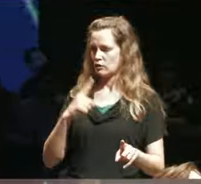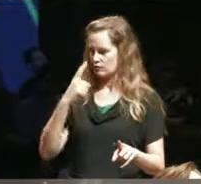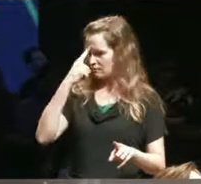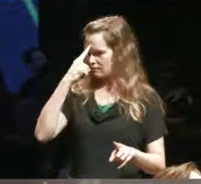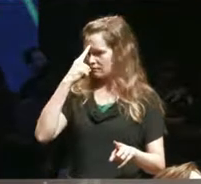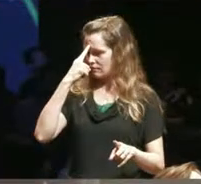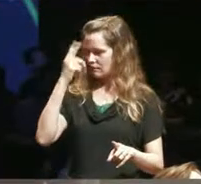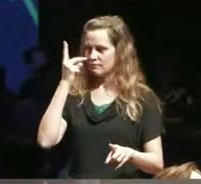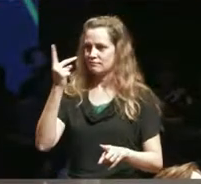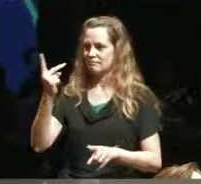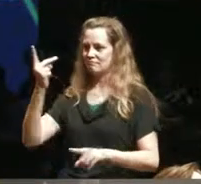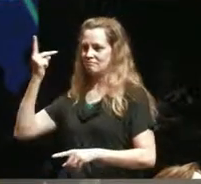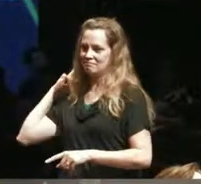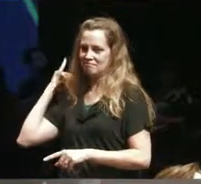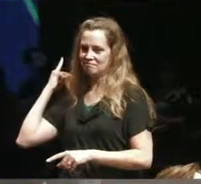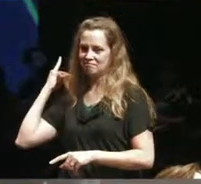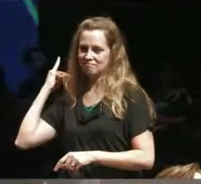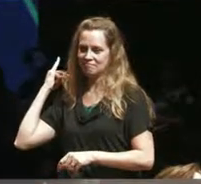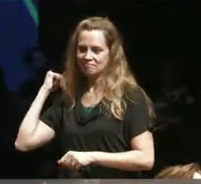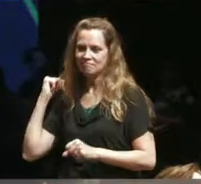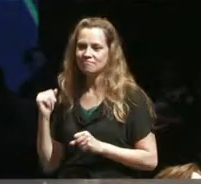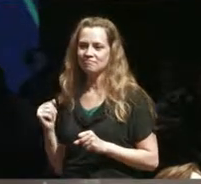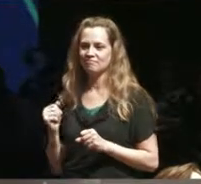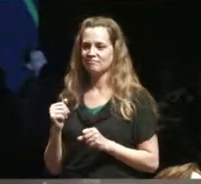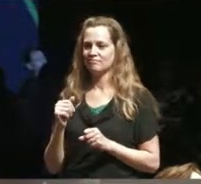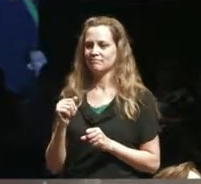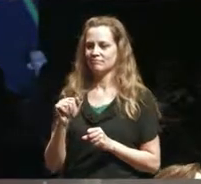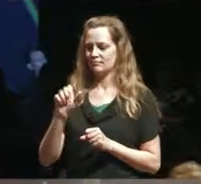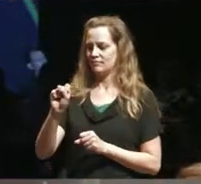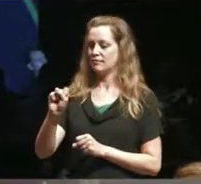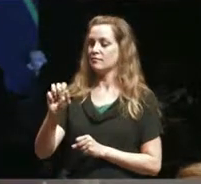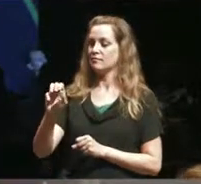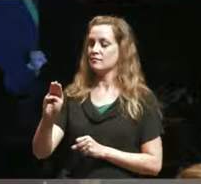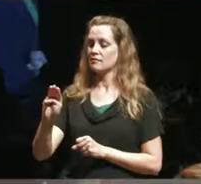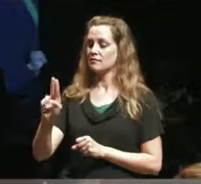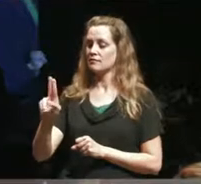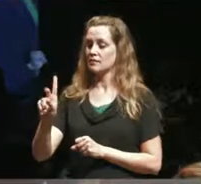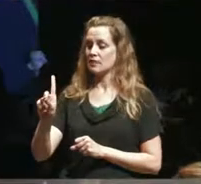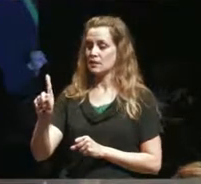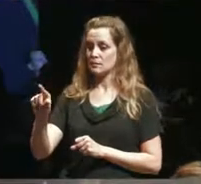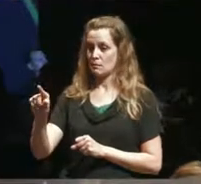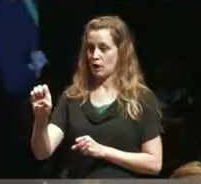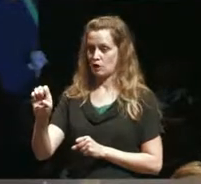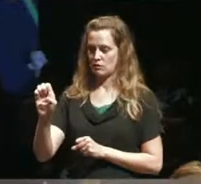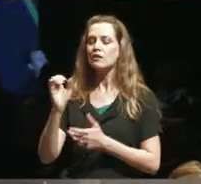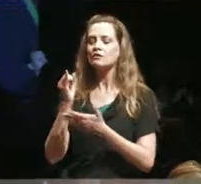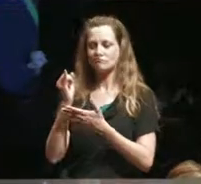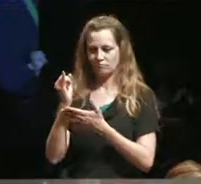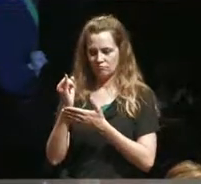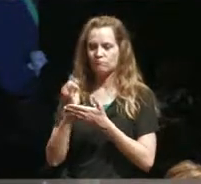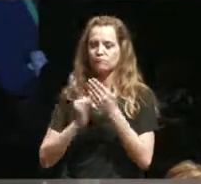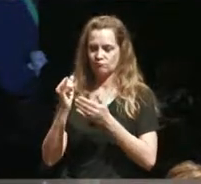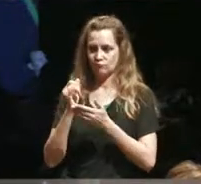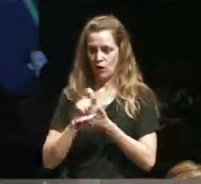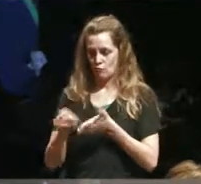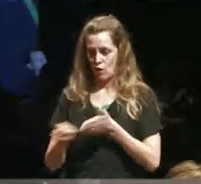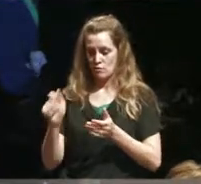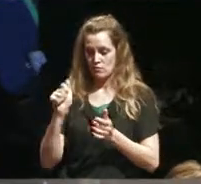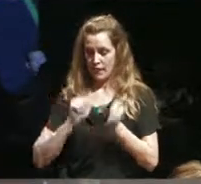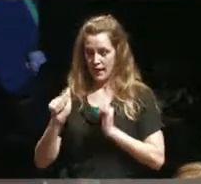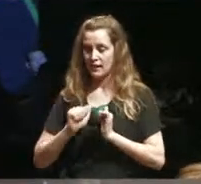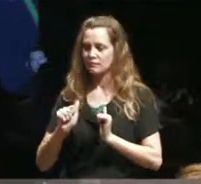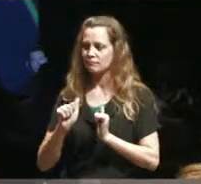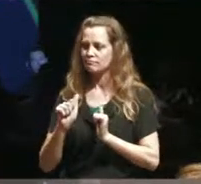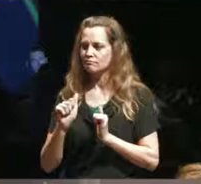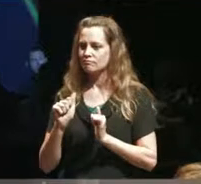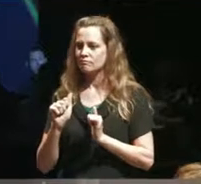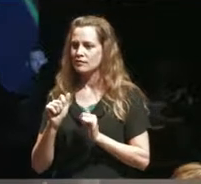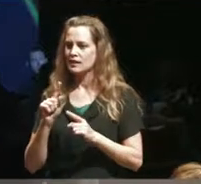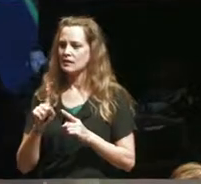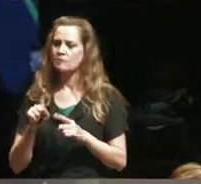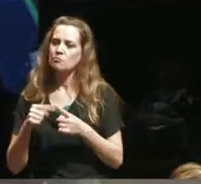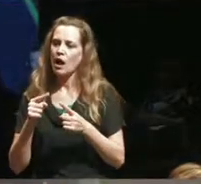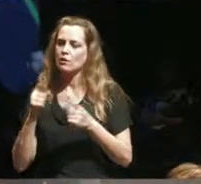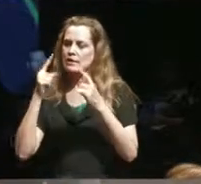to smudge my Moreau t' based on my personal experience of sight loss was